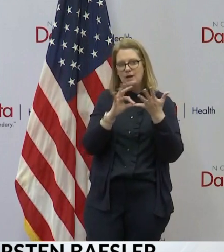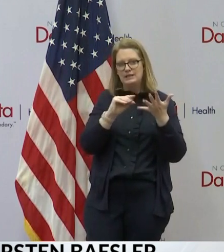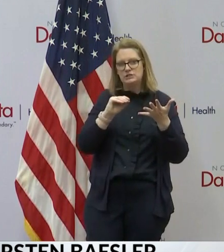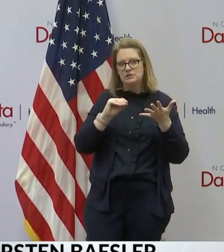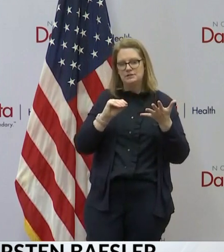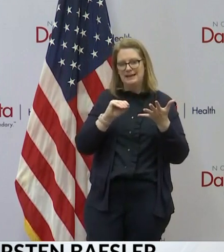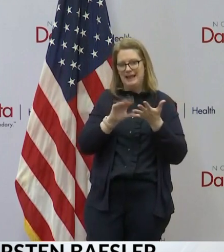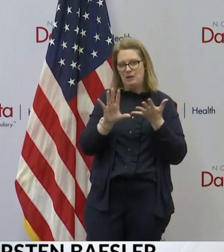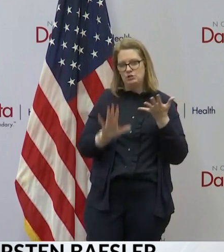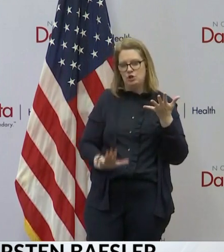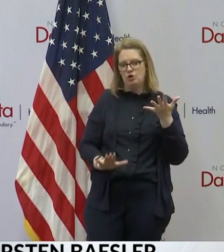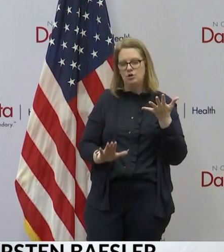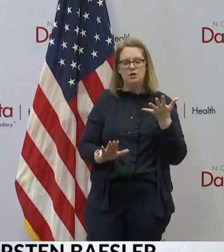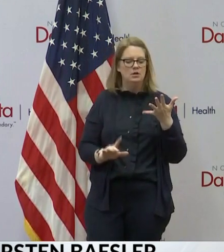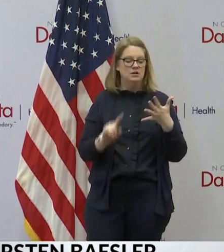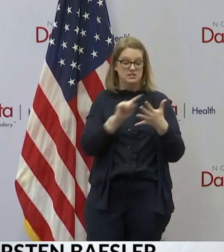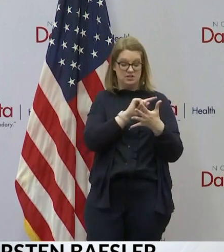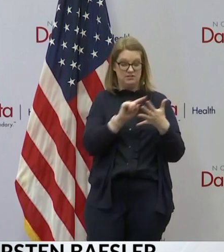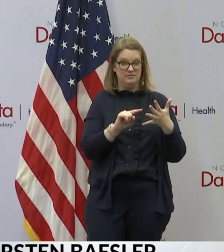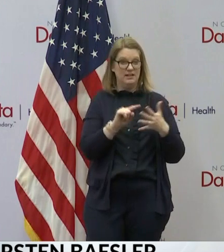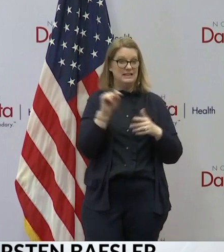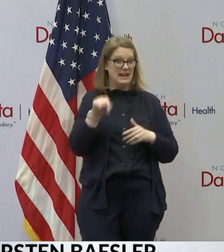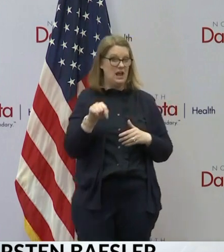HEALTH, OUR NORTH DAKOTA REGIONAL EDUCATION ASSOCIATION